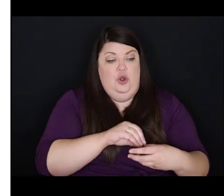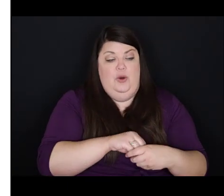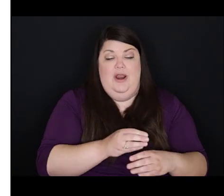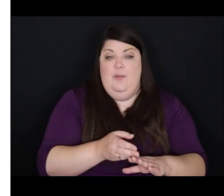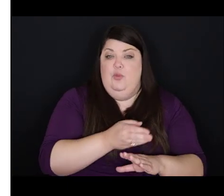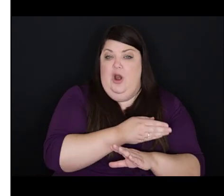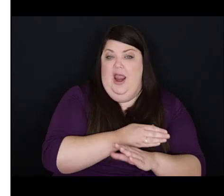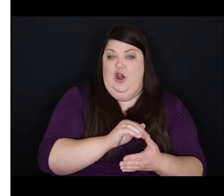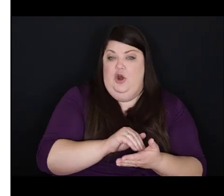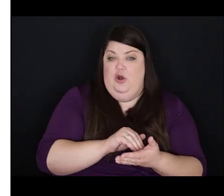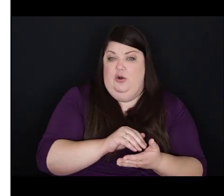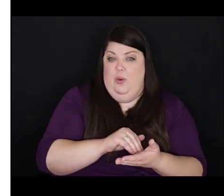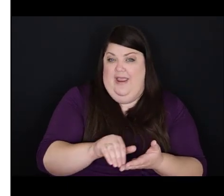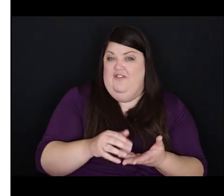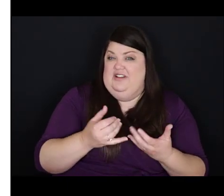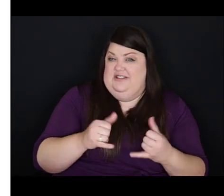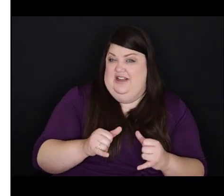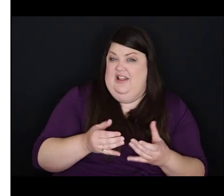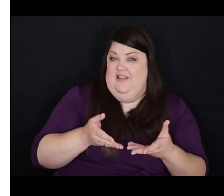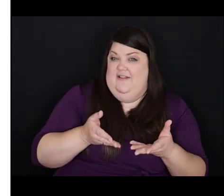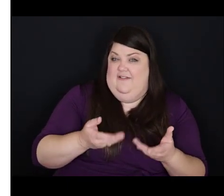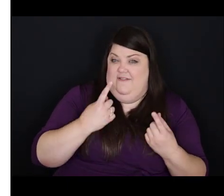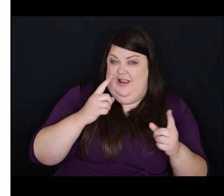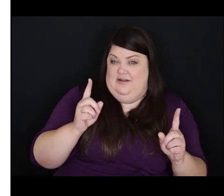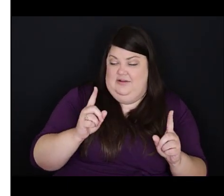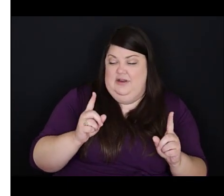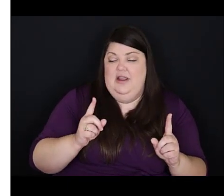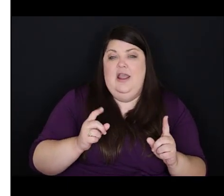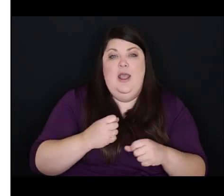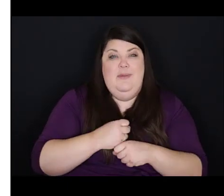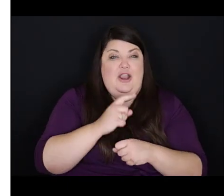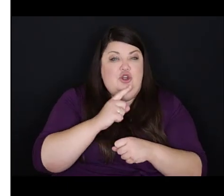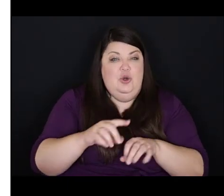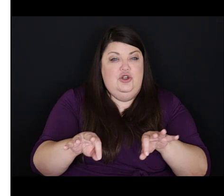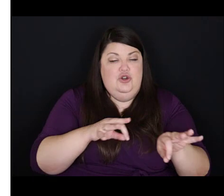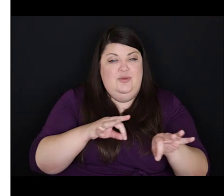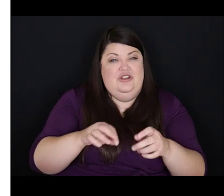make sure the Description is as detailed as possible. For instance,